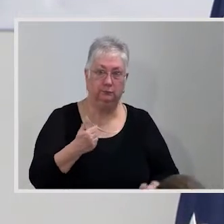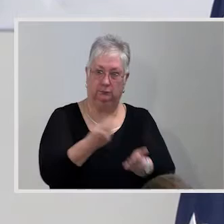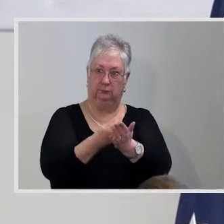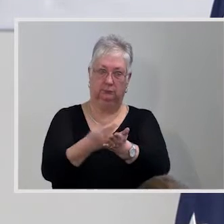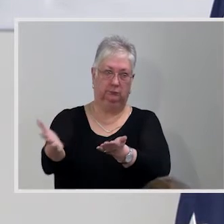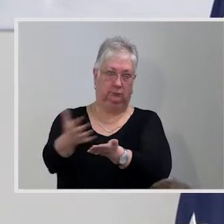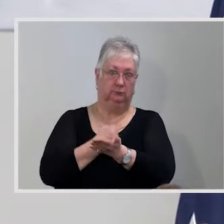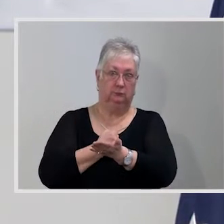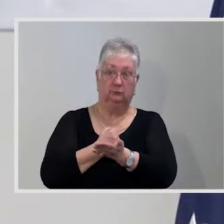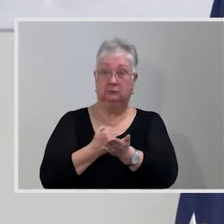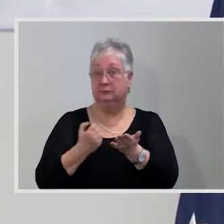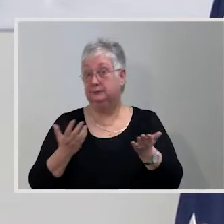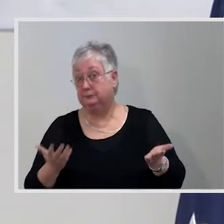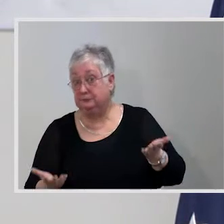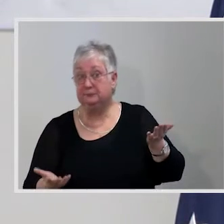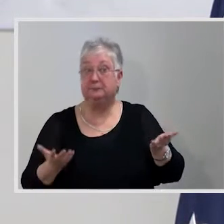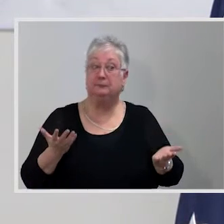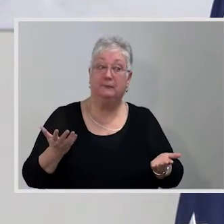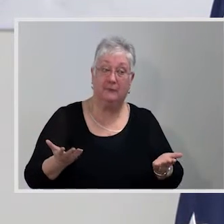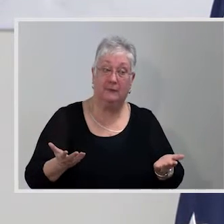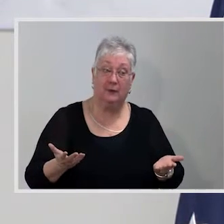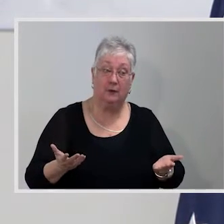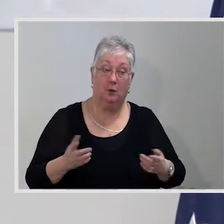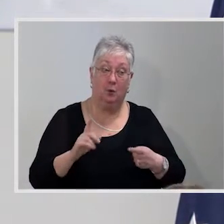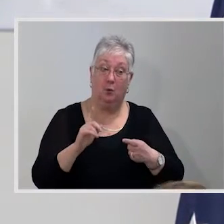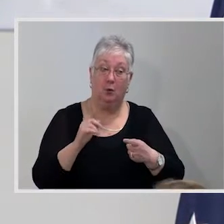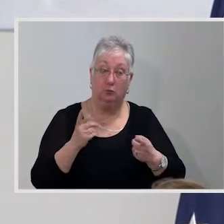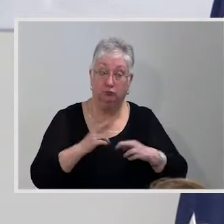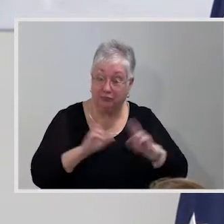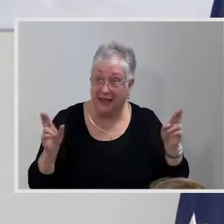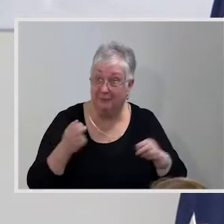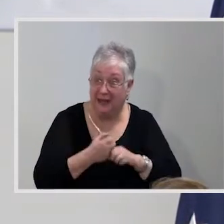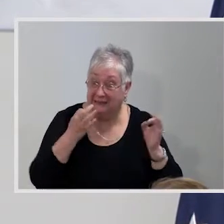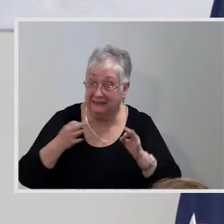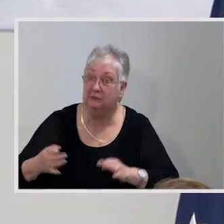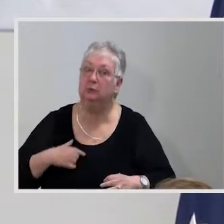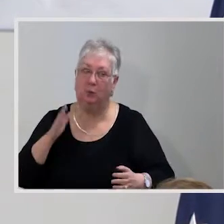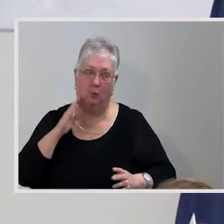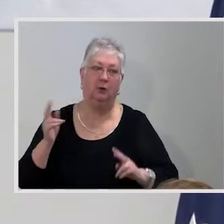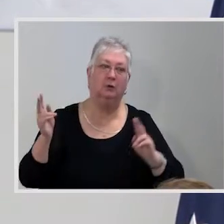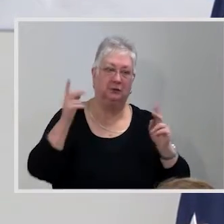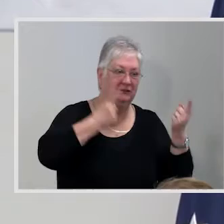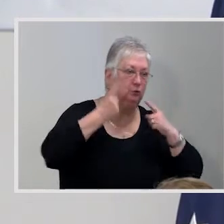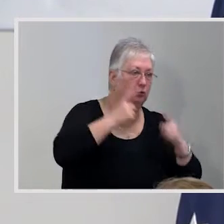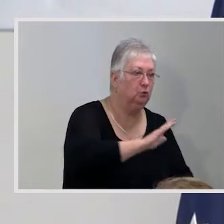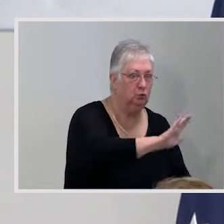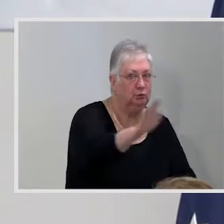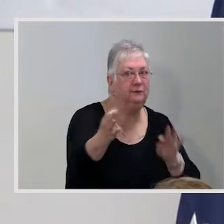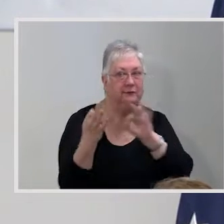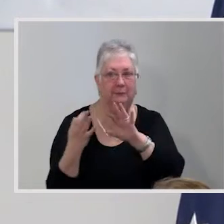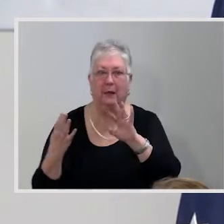MAKE THOSE DECISIONS, WE WANT TO MAKE SURE WE CONSIDER ALL OF OUR OPTIONS AND DO EVERYTHING THAT WE CAN TO SUPPORT OUR RESIDENTS